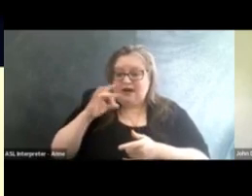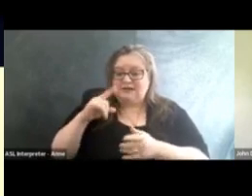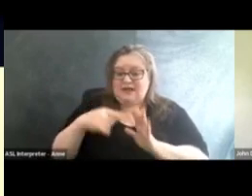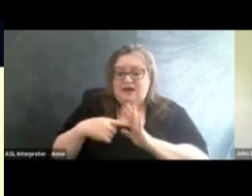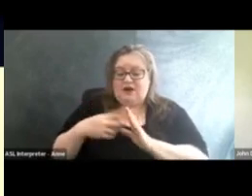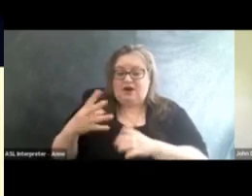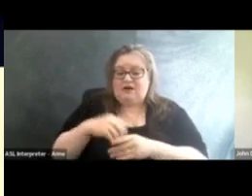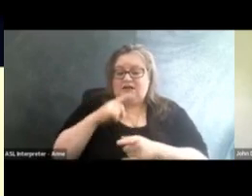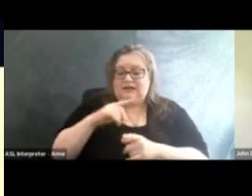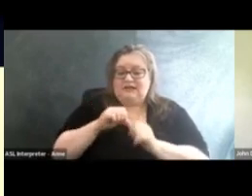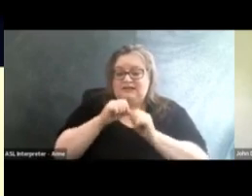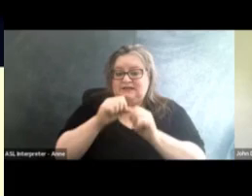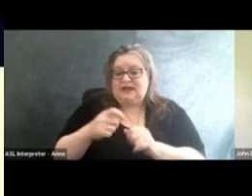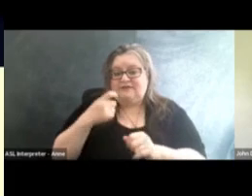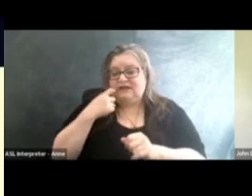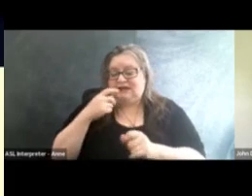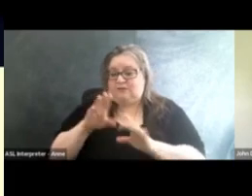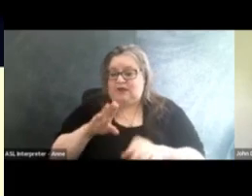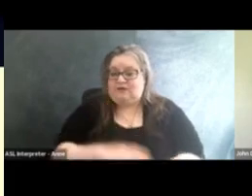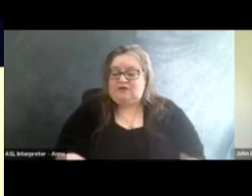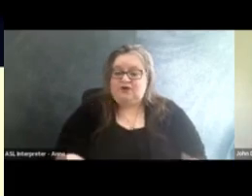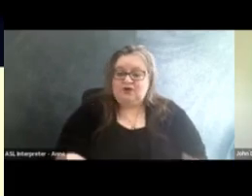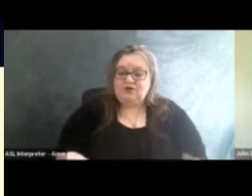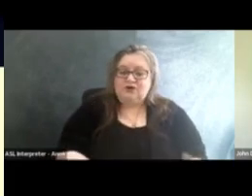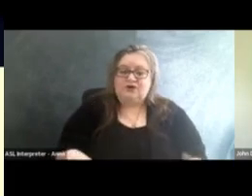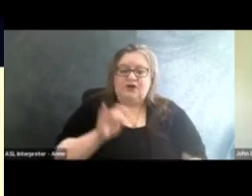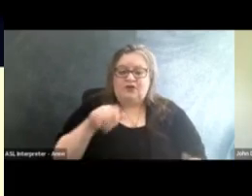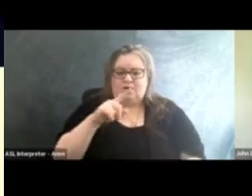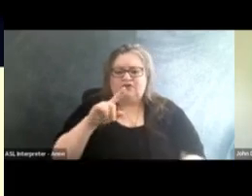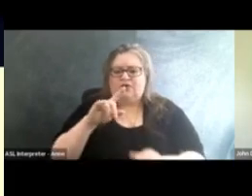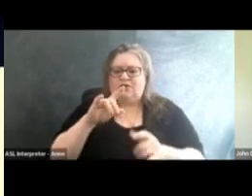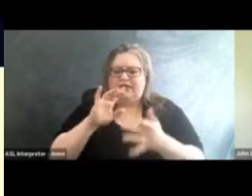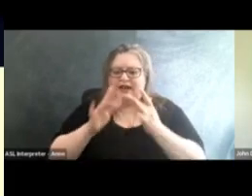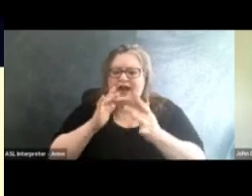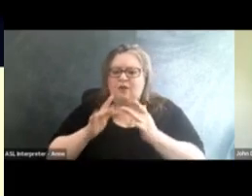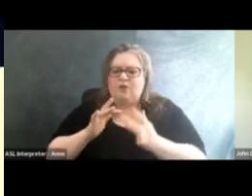sustaining of addictive behavior, and those are the very networks that that are affected